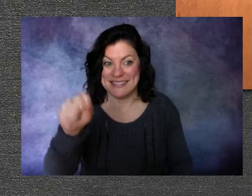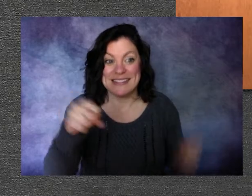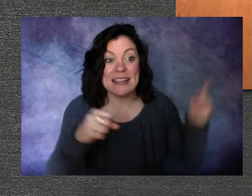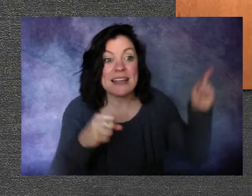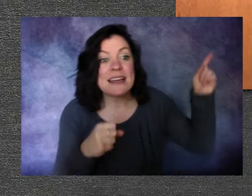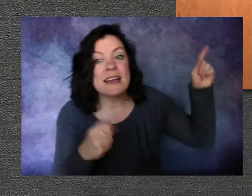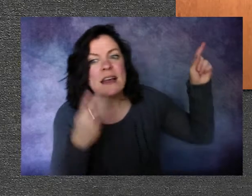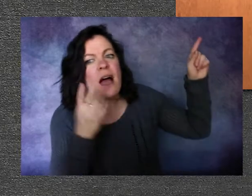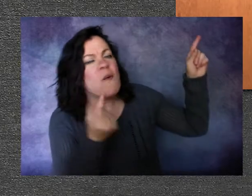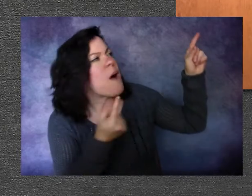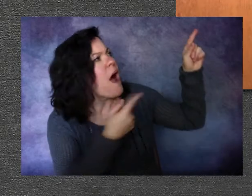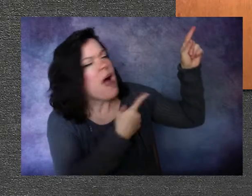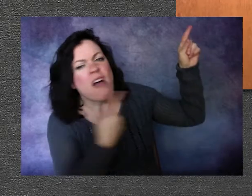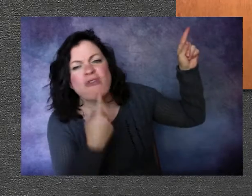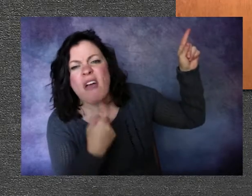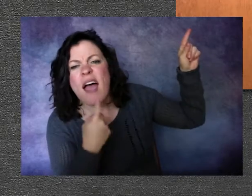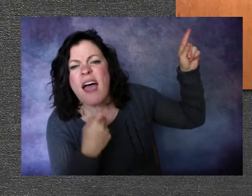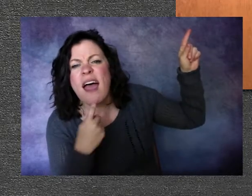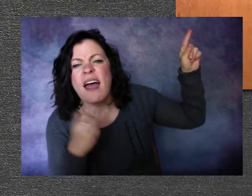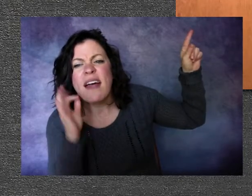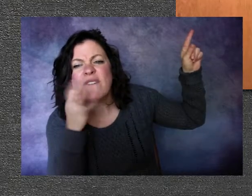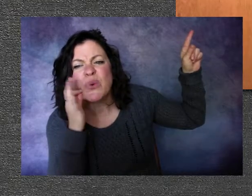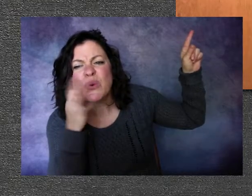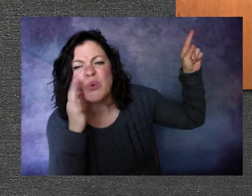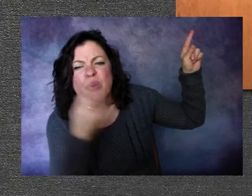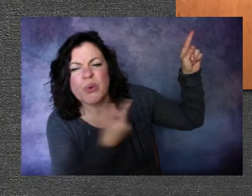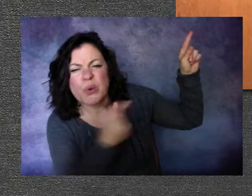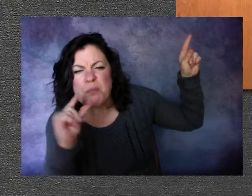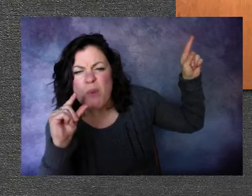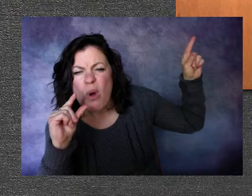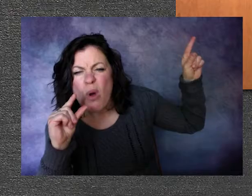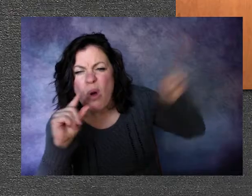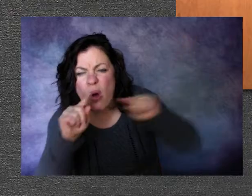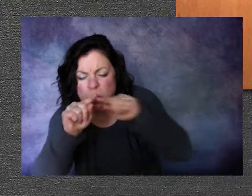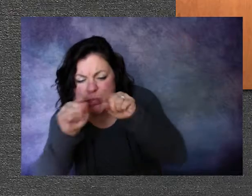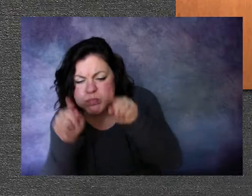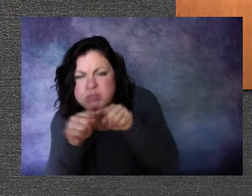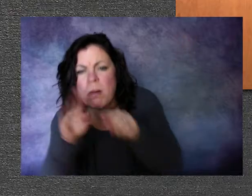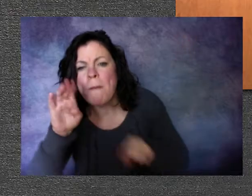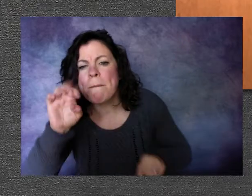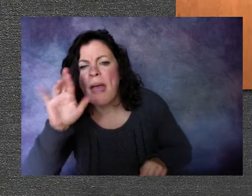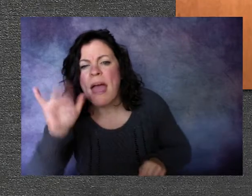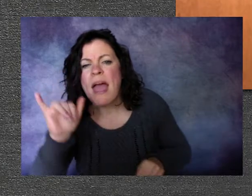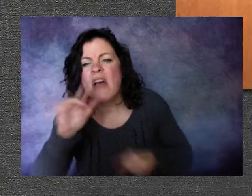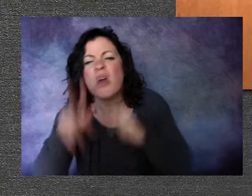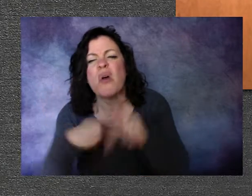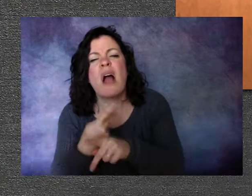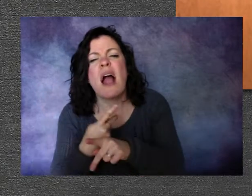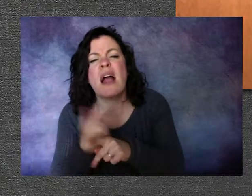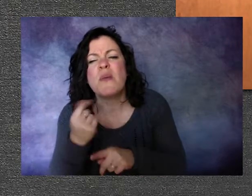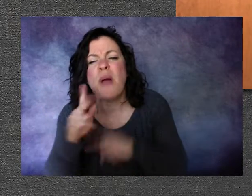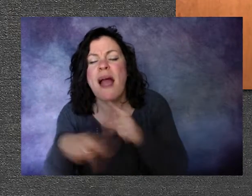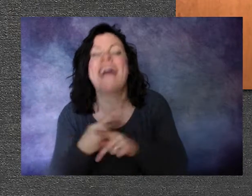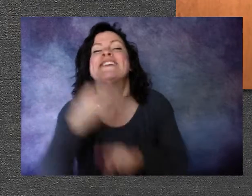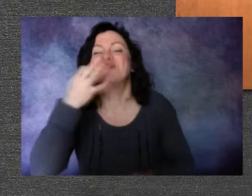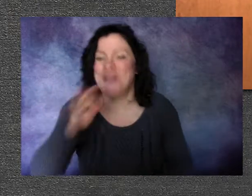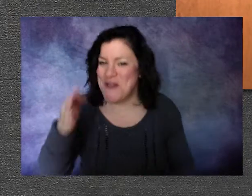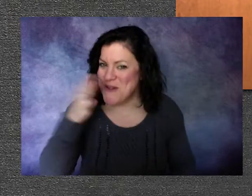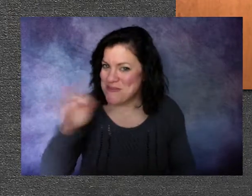Does anyone know this is a red fruit up here that's small and it's actually a berry. I think I heard someone say it.